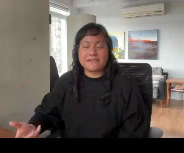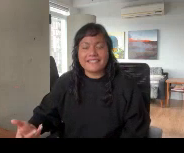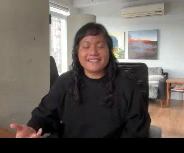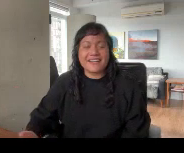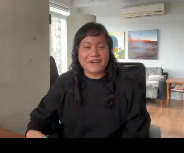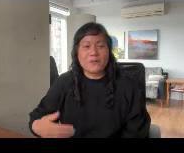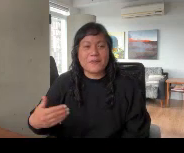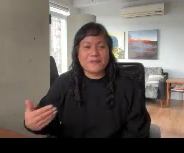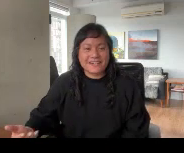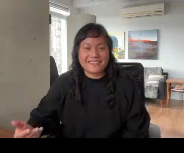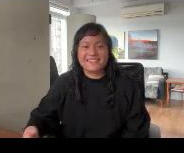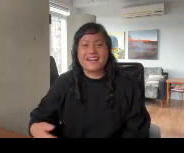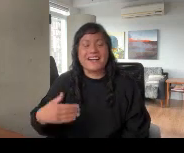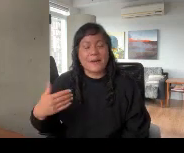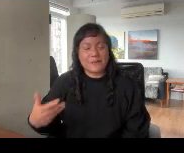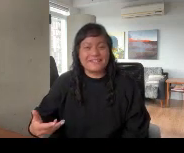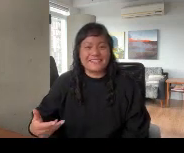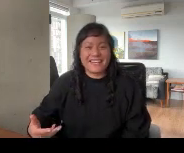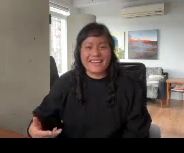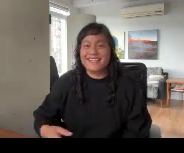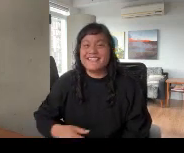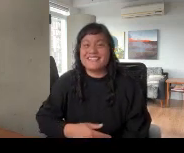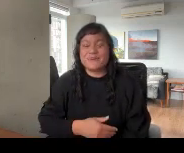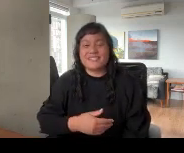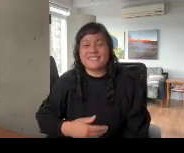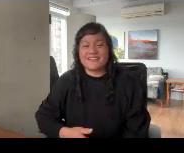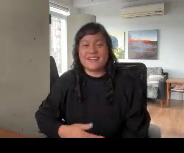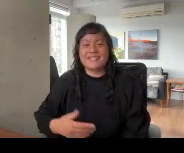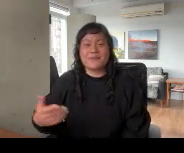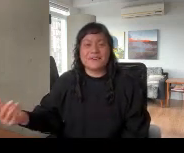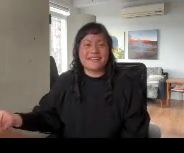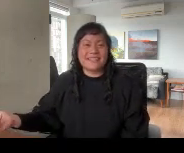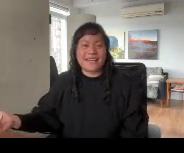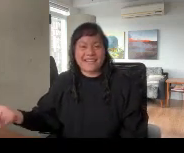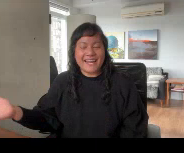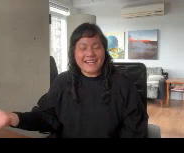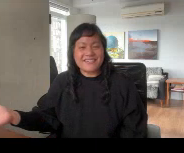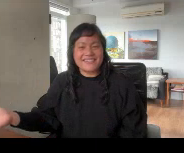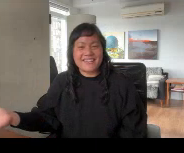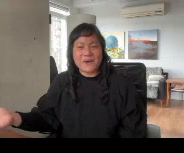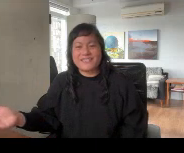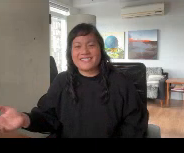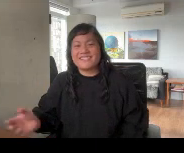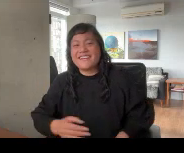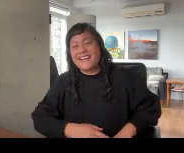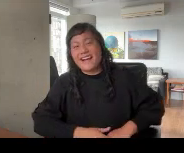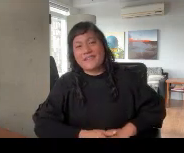reflected in our websites at McGill today? So to start exploring that, the answer to that question,